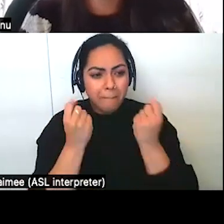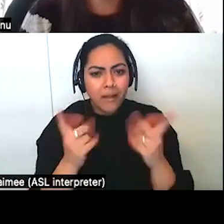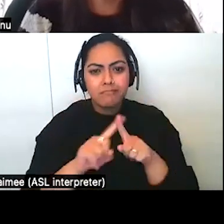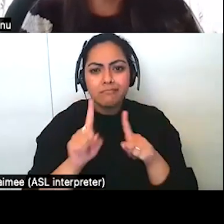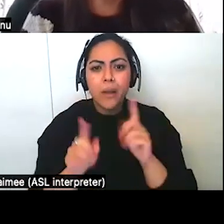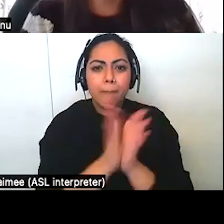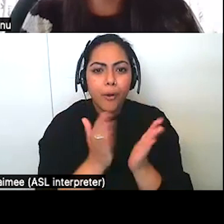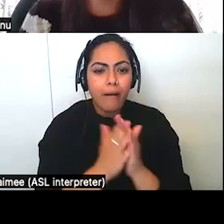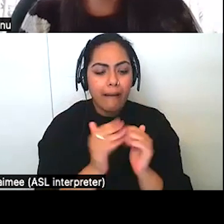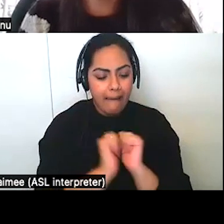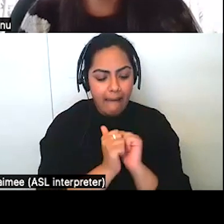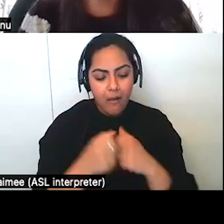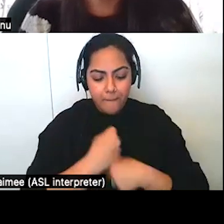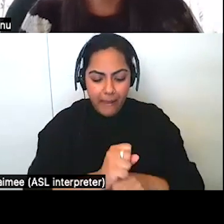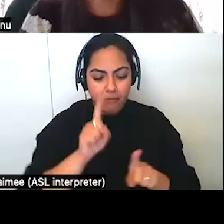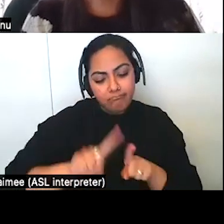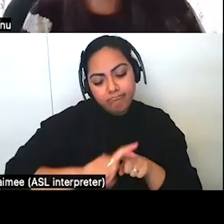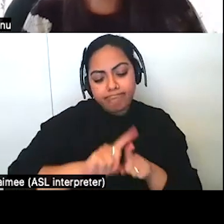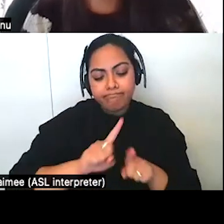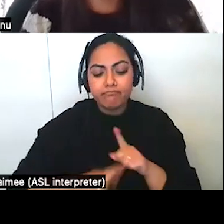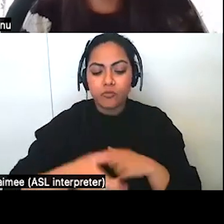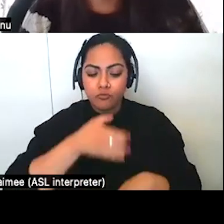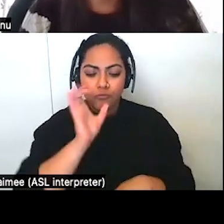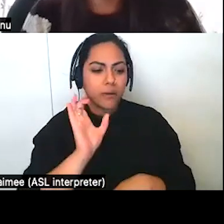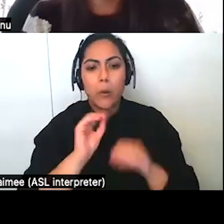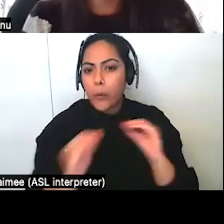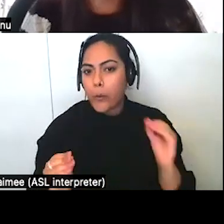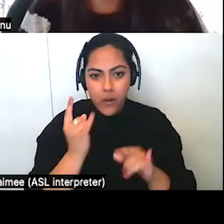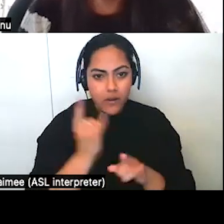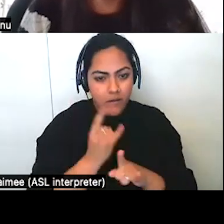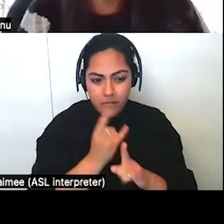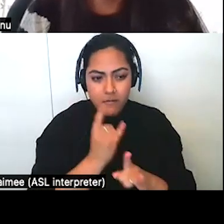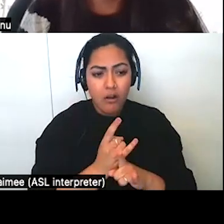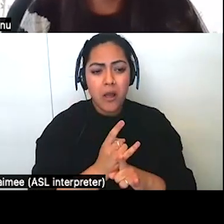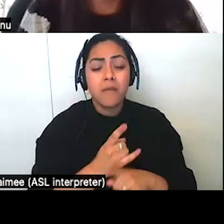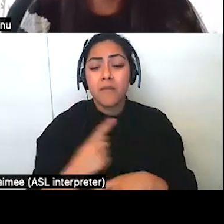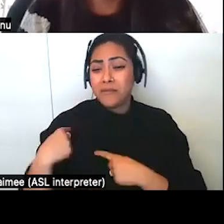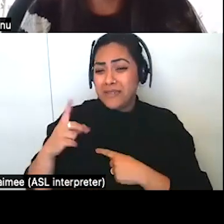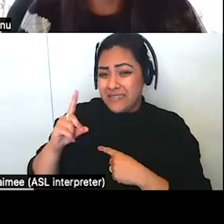seeing a lot of interest for these titles beyond December continuing into January, but there also